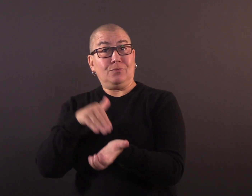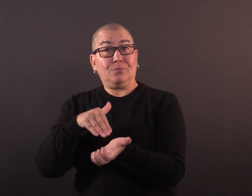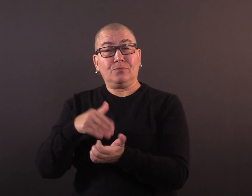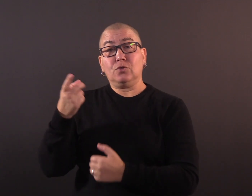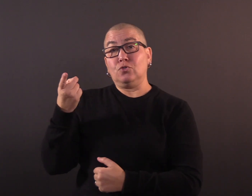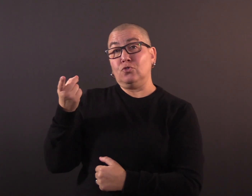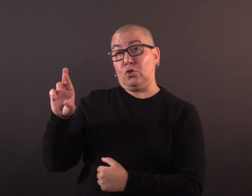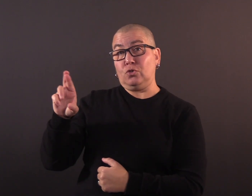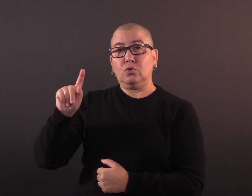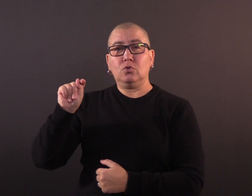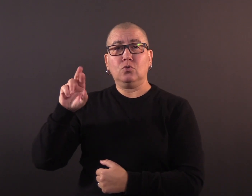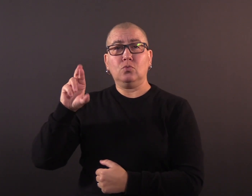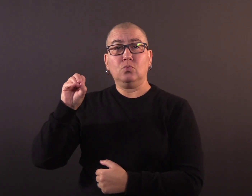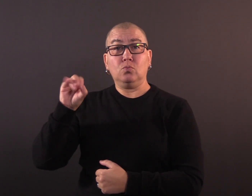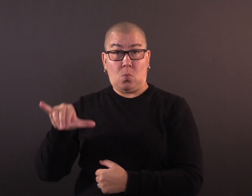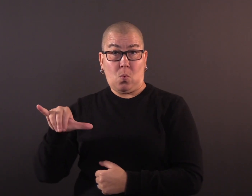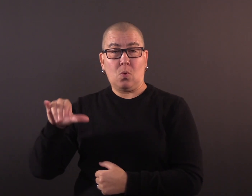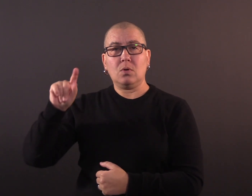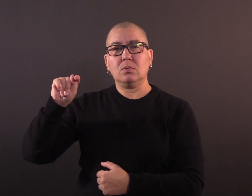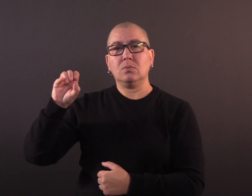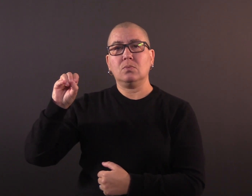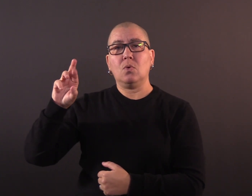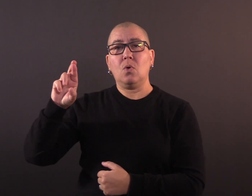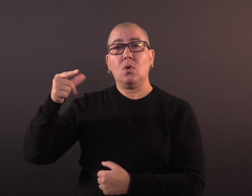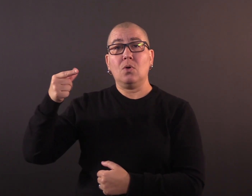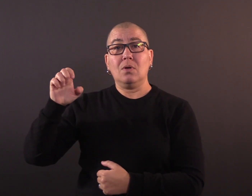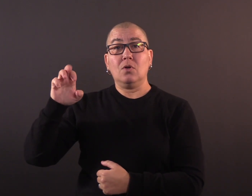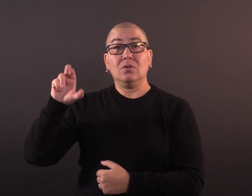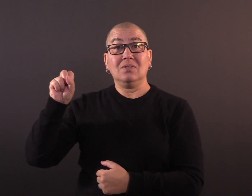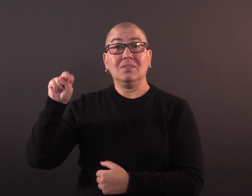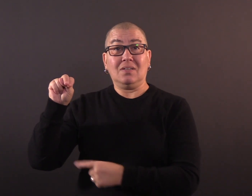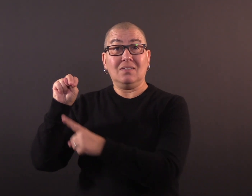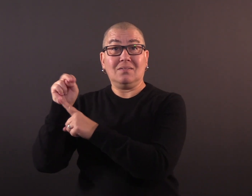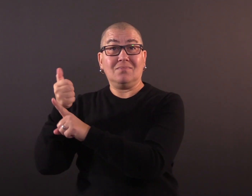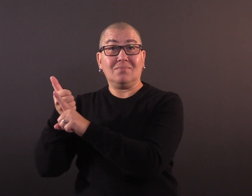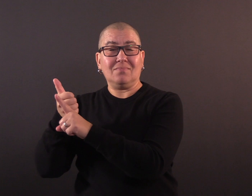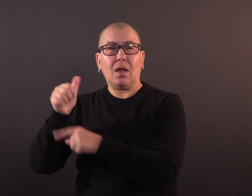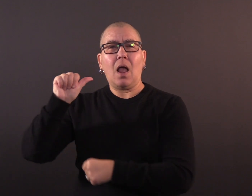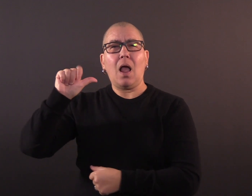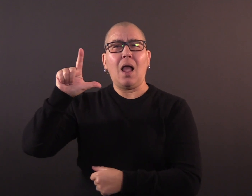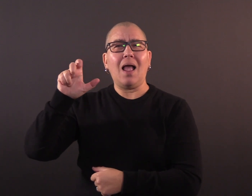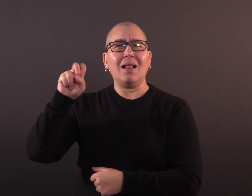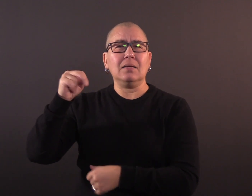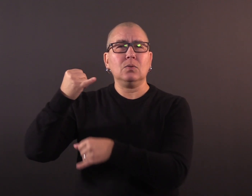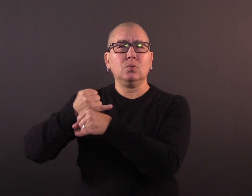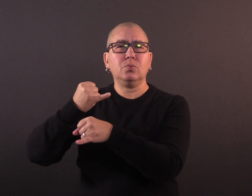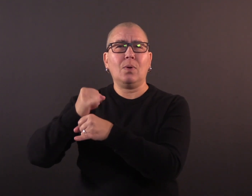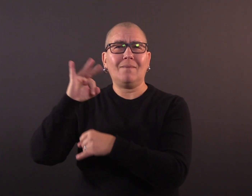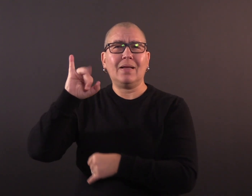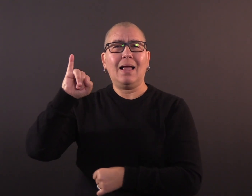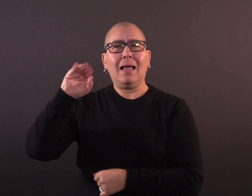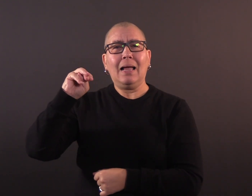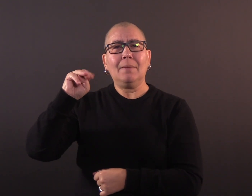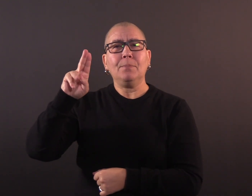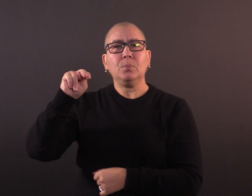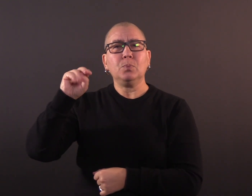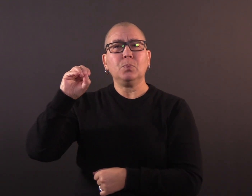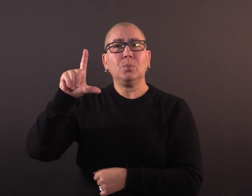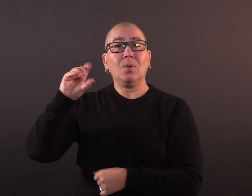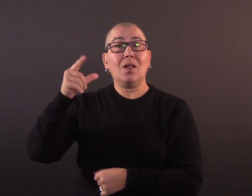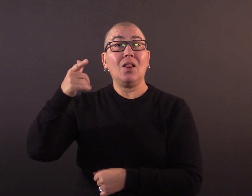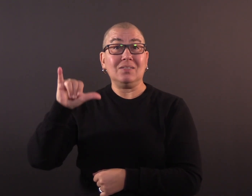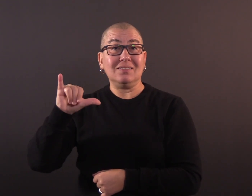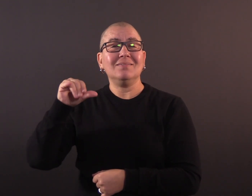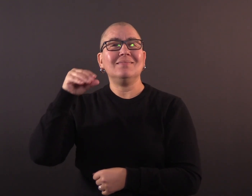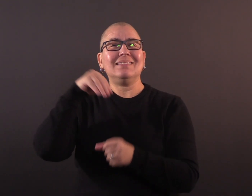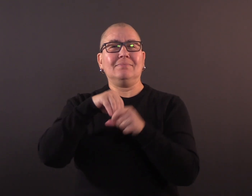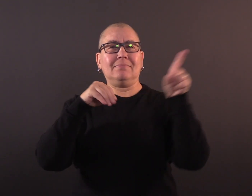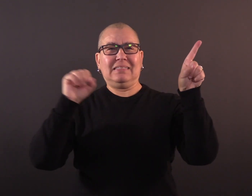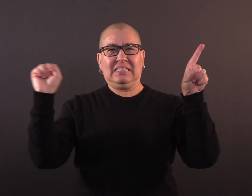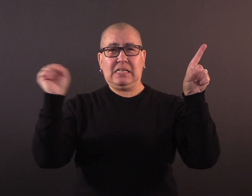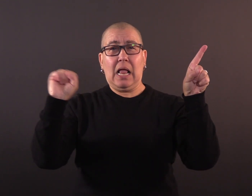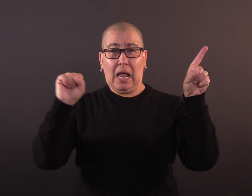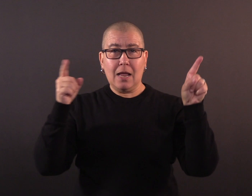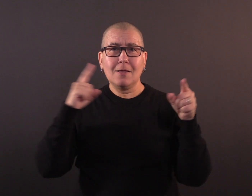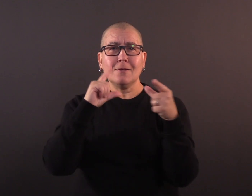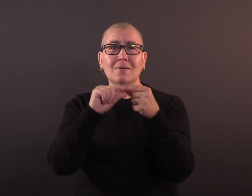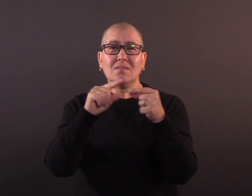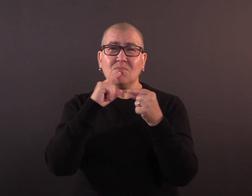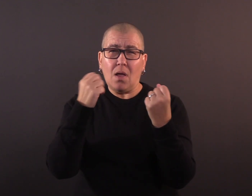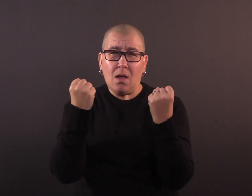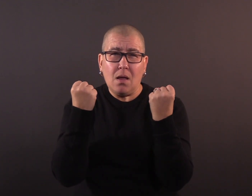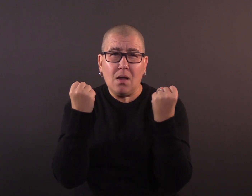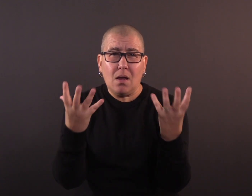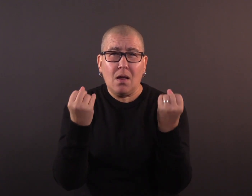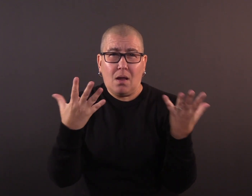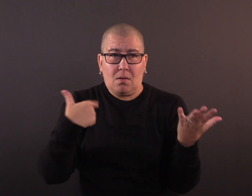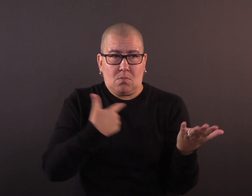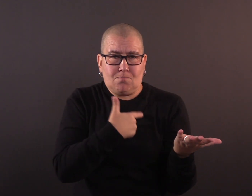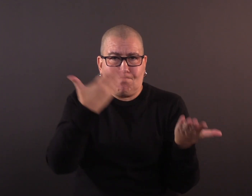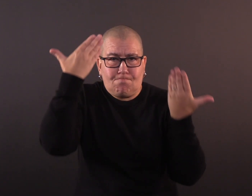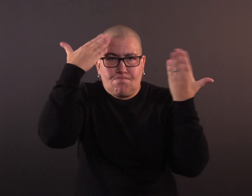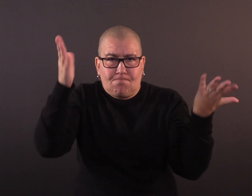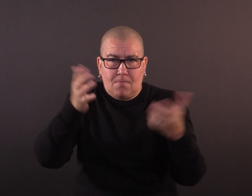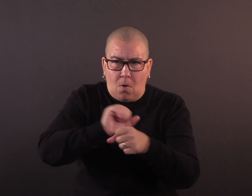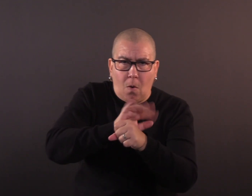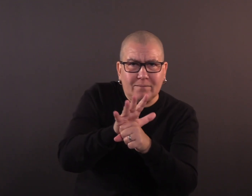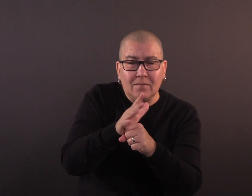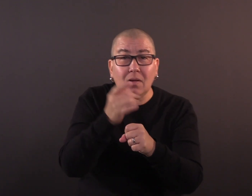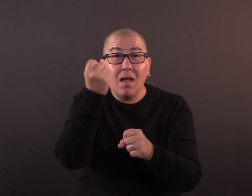Troy Torgerson of the Allen Institute for Immunology in Seattle. Scientists